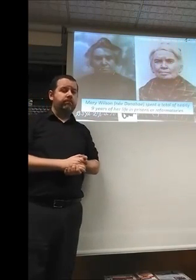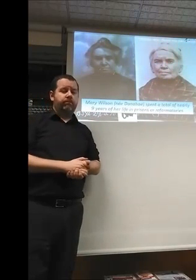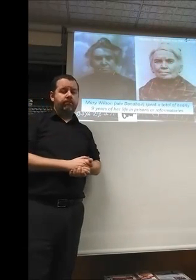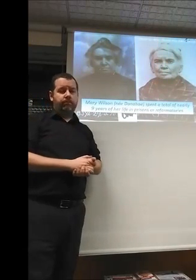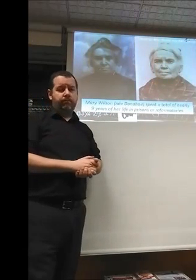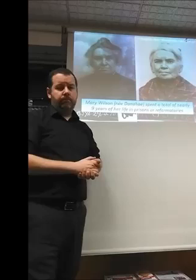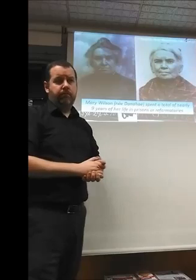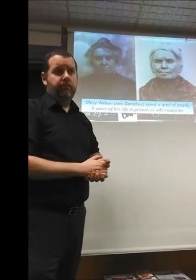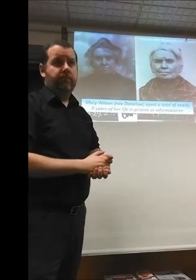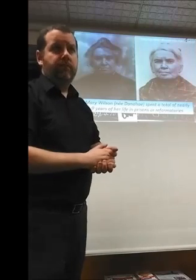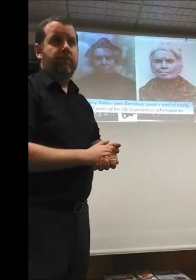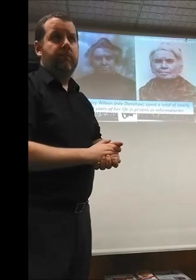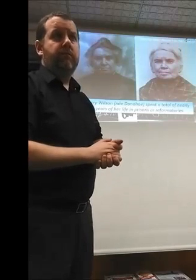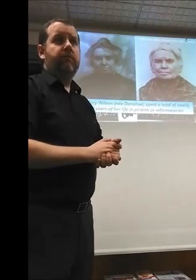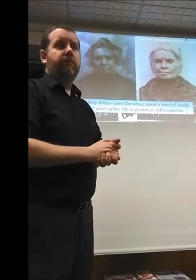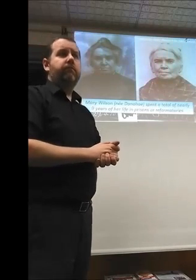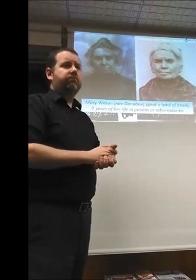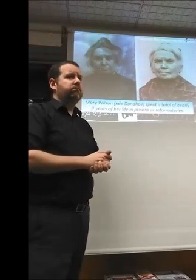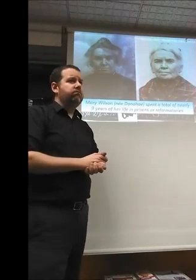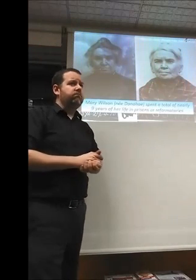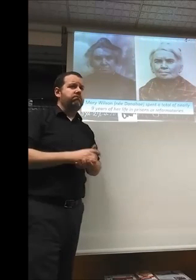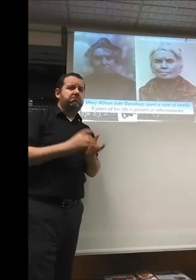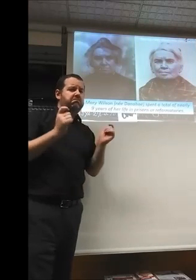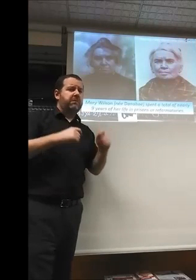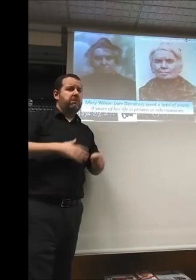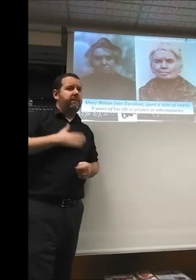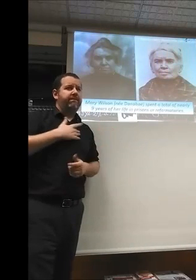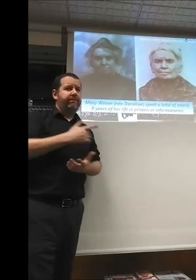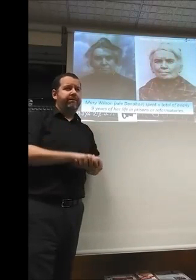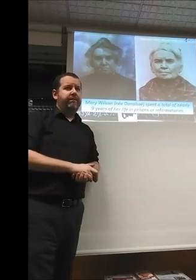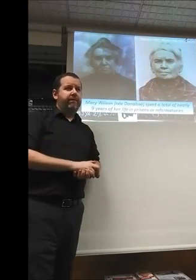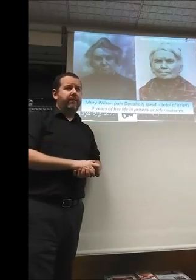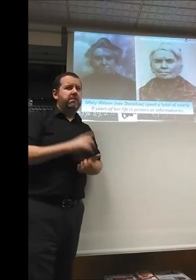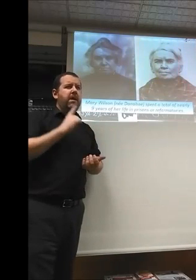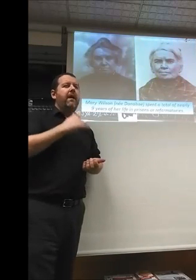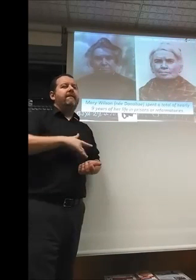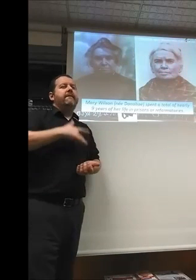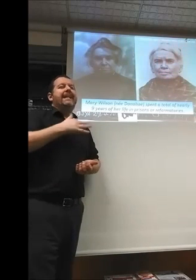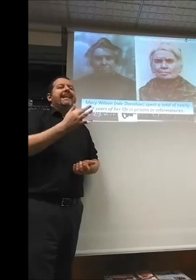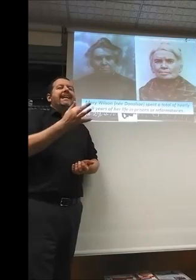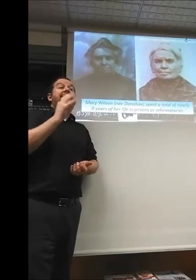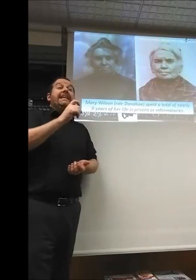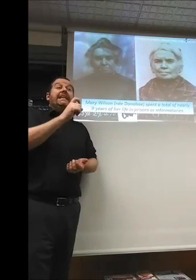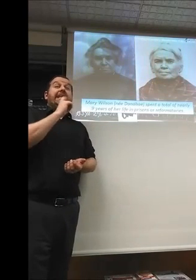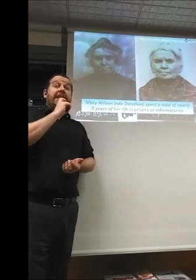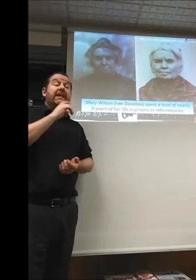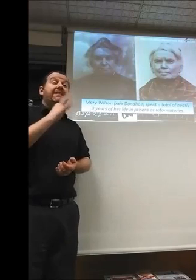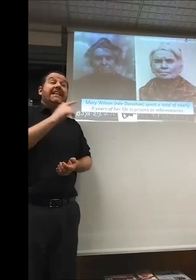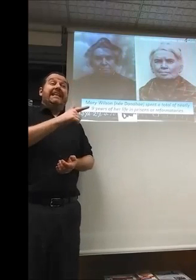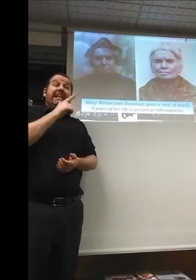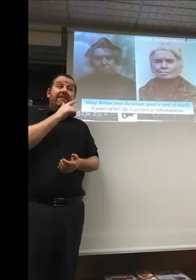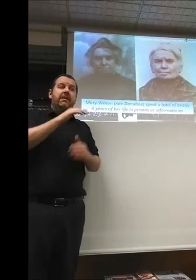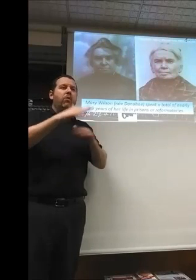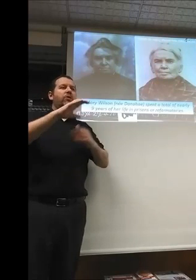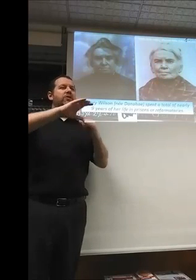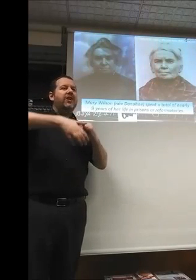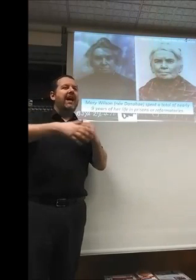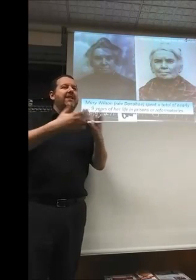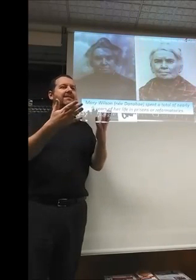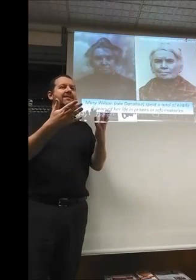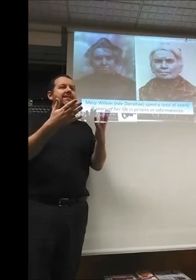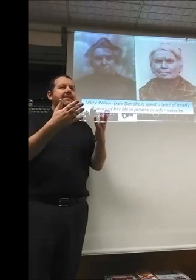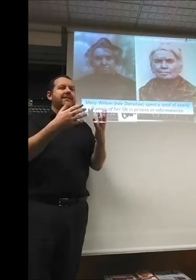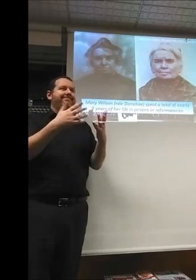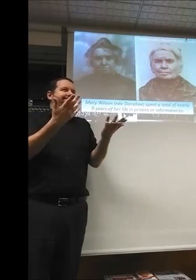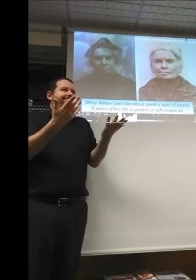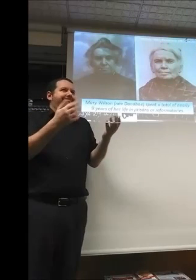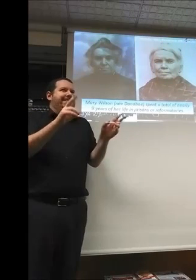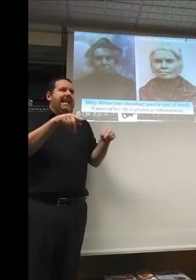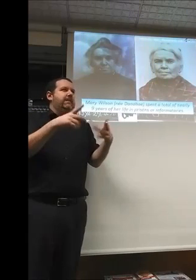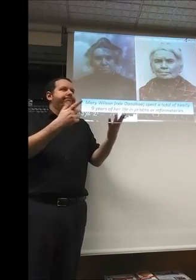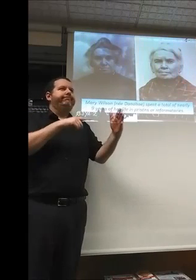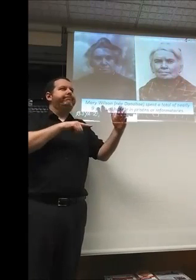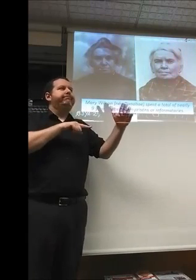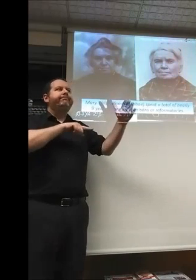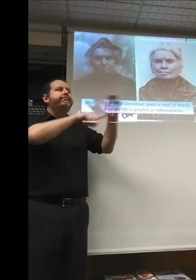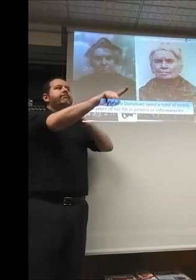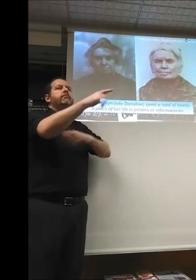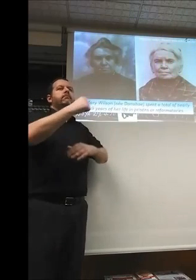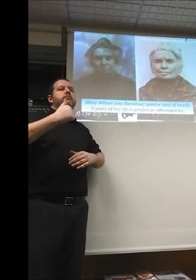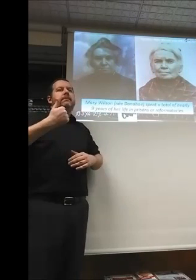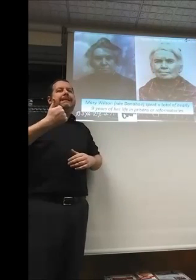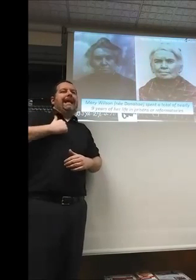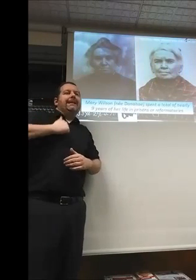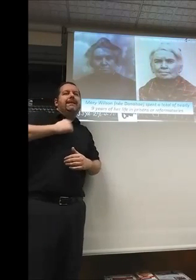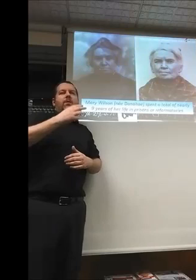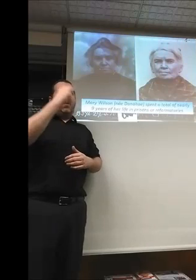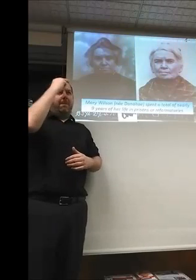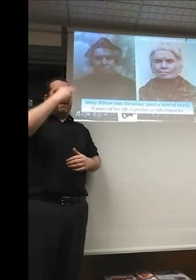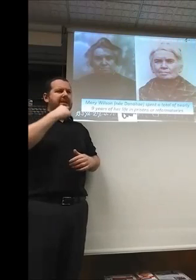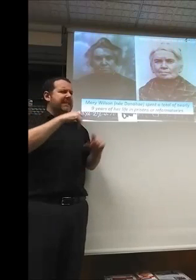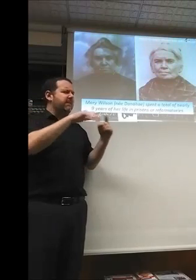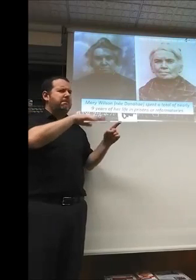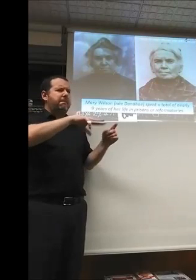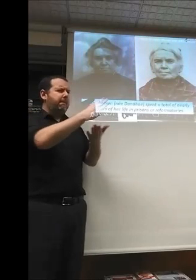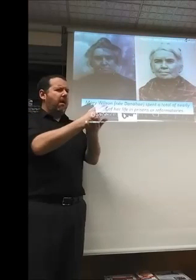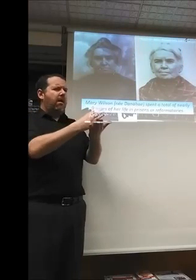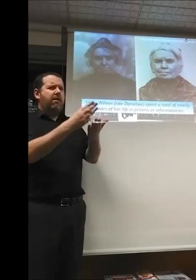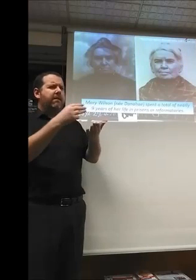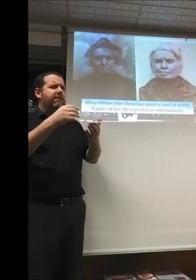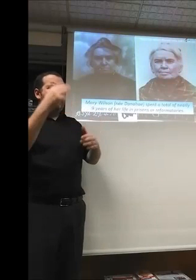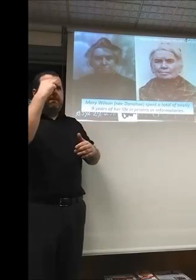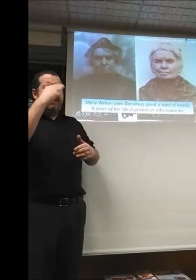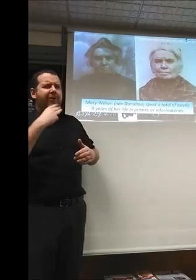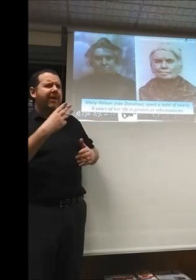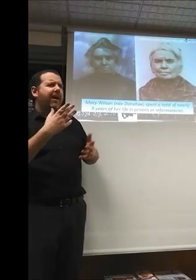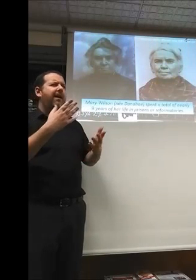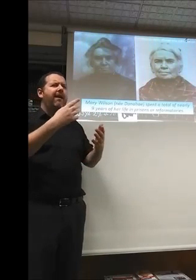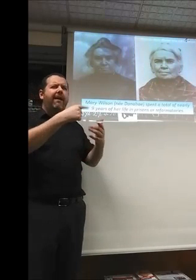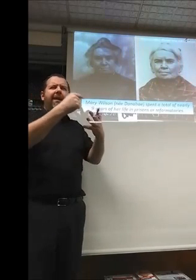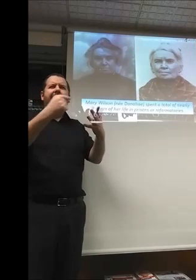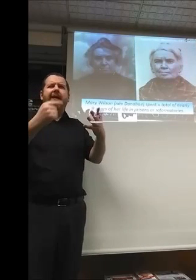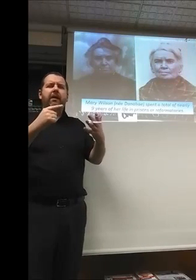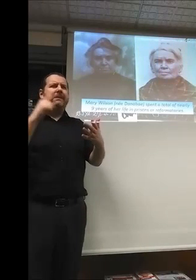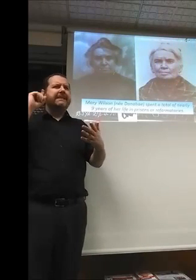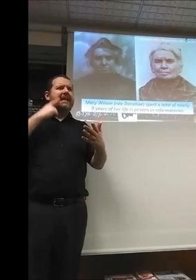are deaf as well so she must have had a good presence in the Deaf community and was there